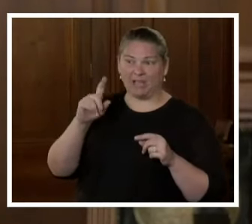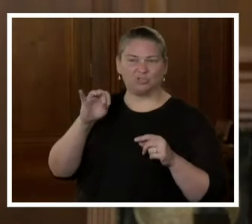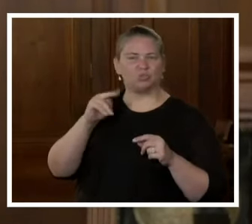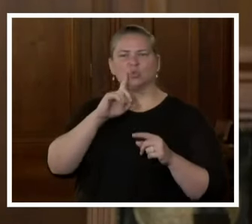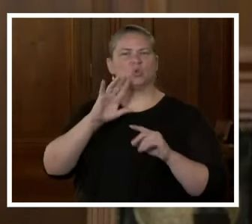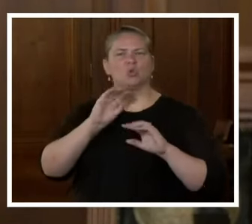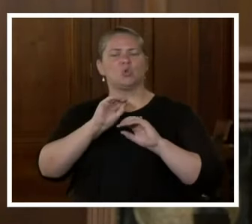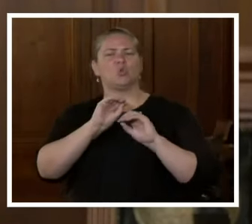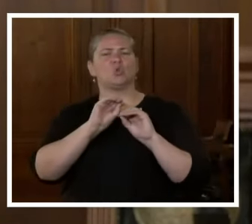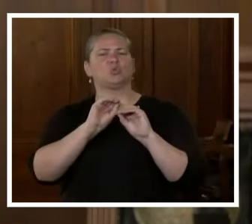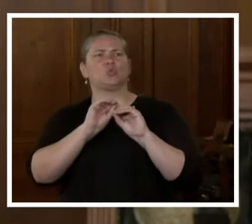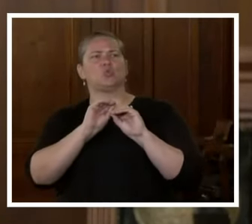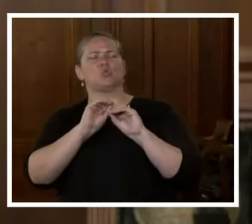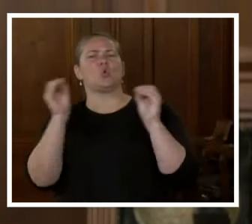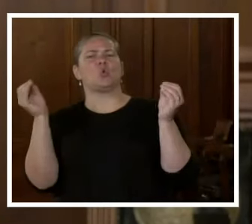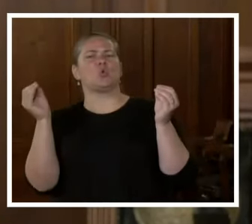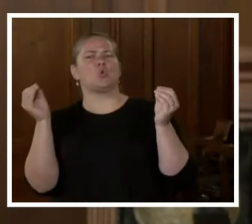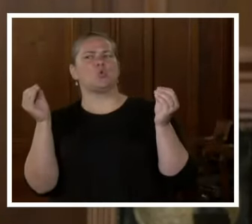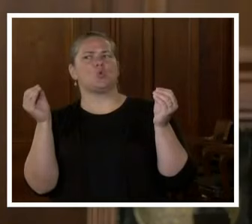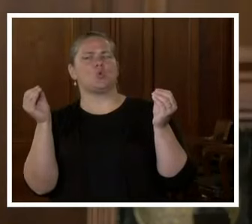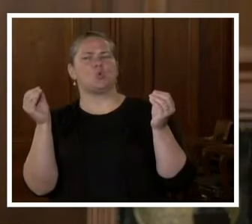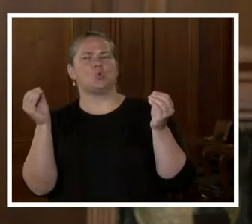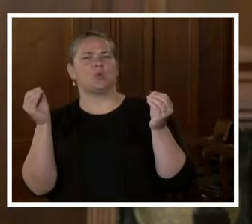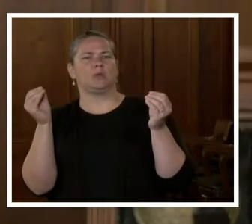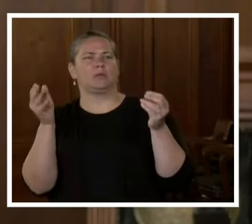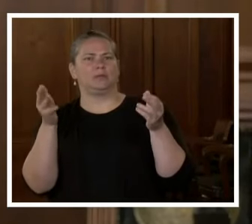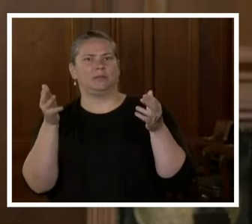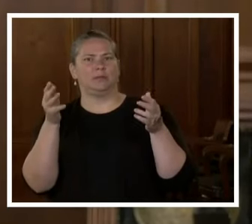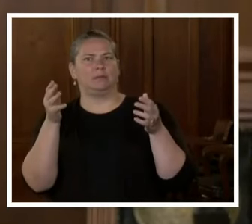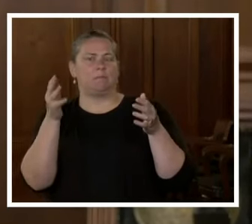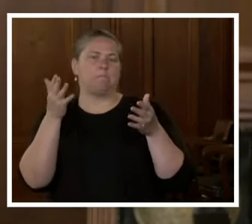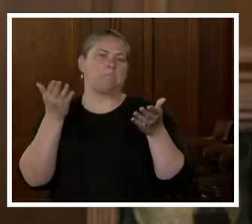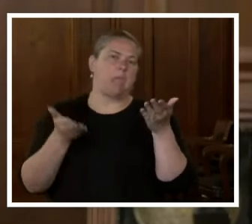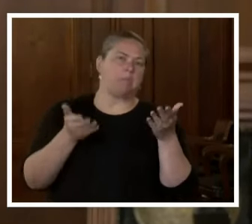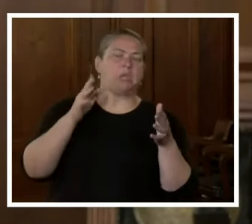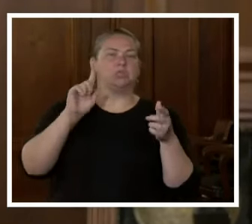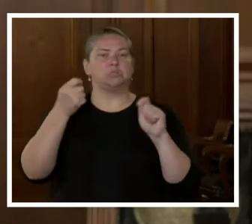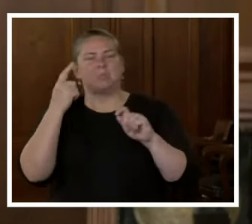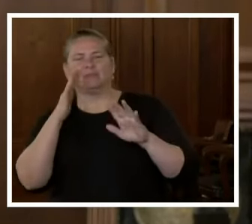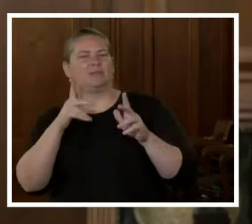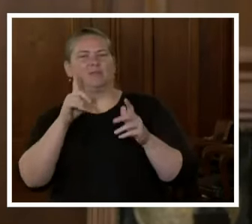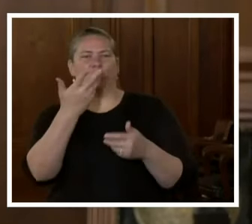IF YOU DO, IF YOU DO HAVE SOMEBODY COMPROMISED AT HOME BE